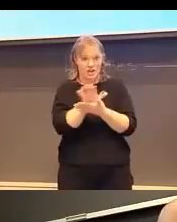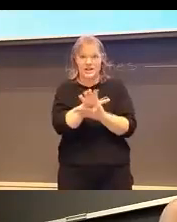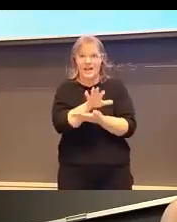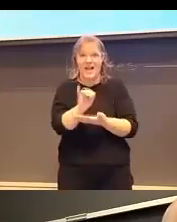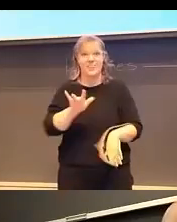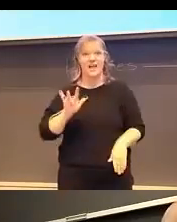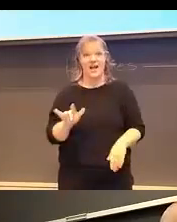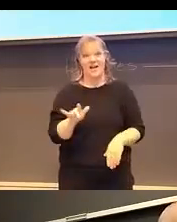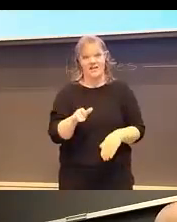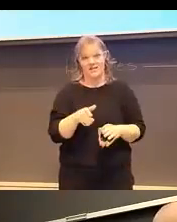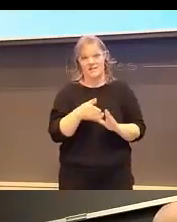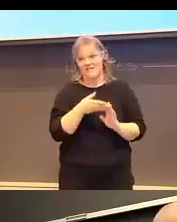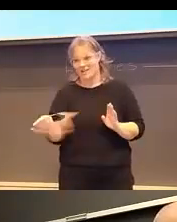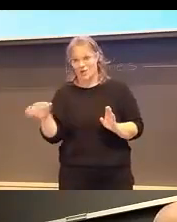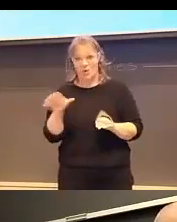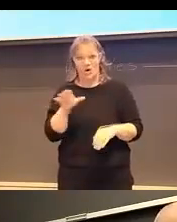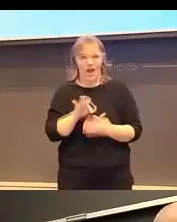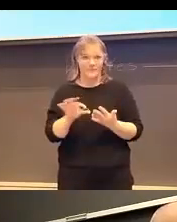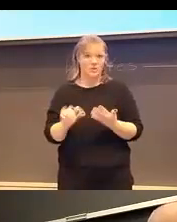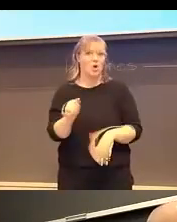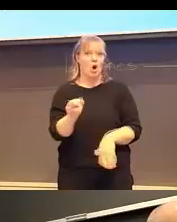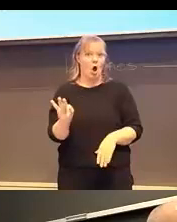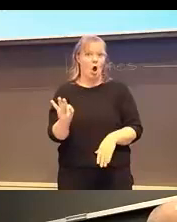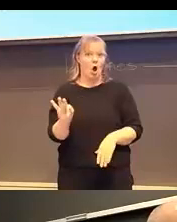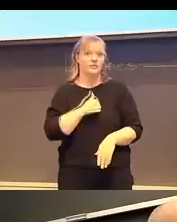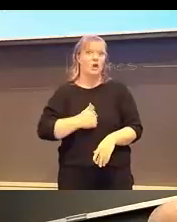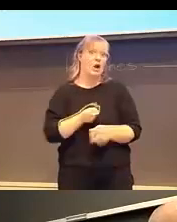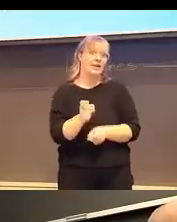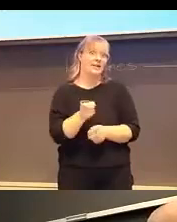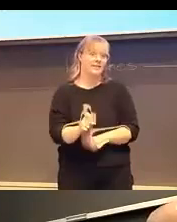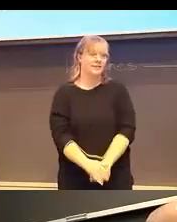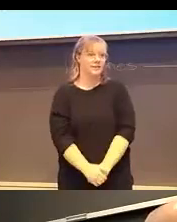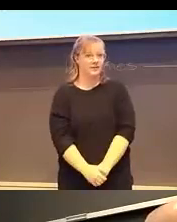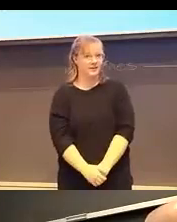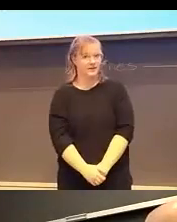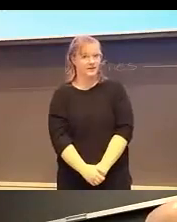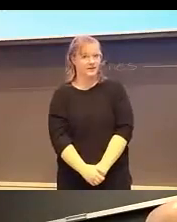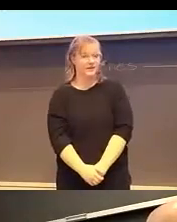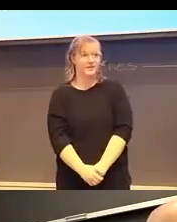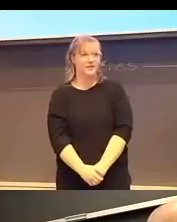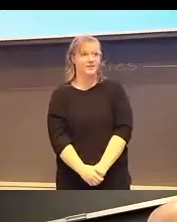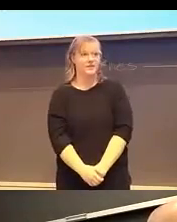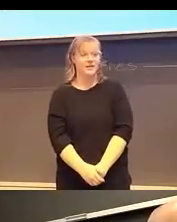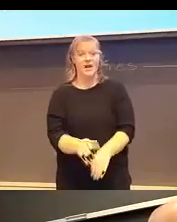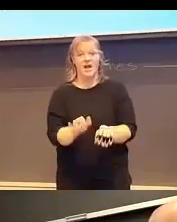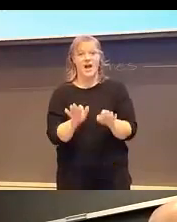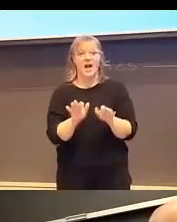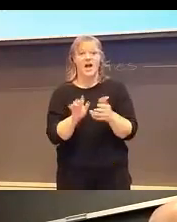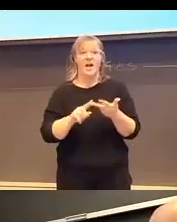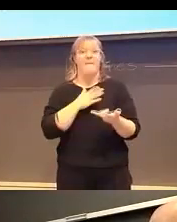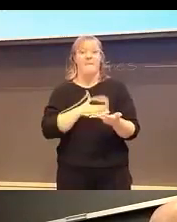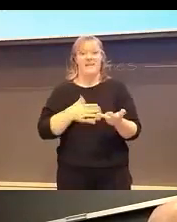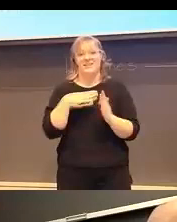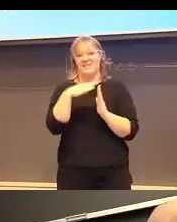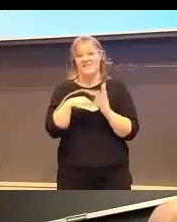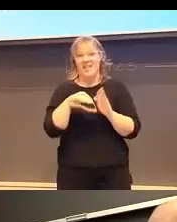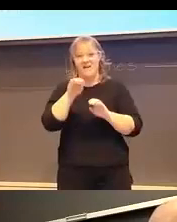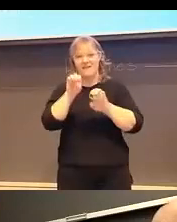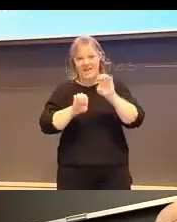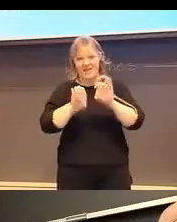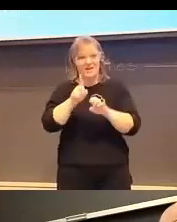that uh and very importantly uh please fill out the evaluation at the end of the presentation or